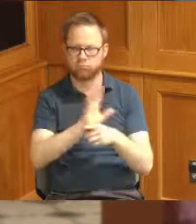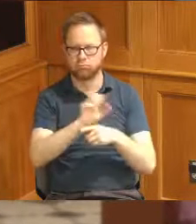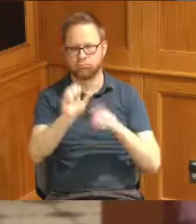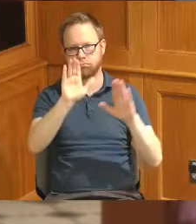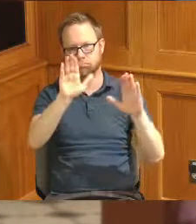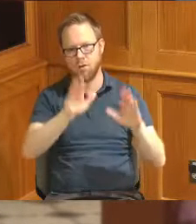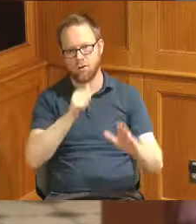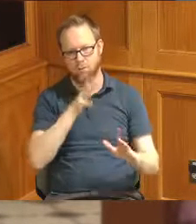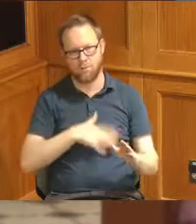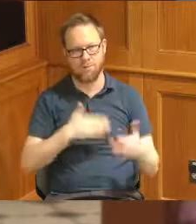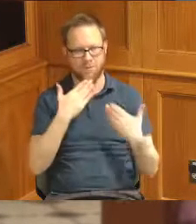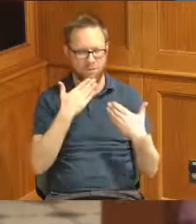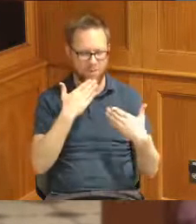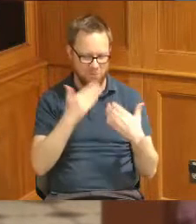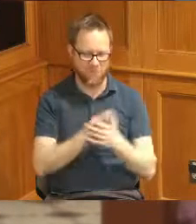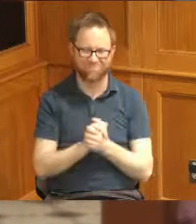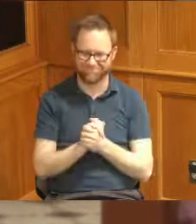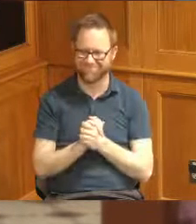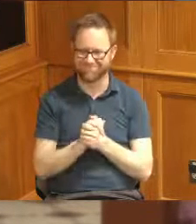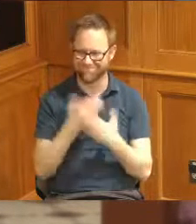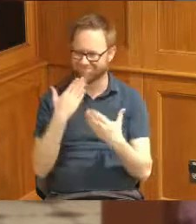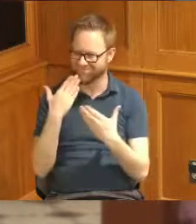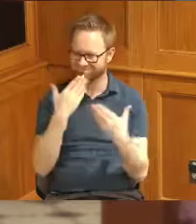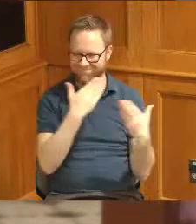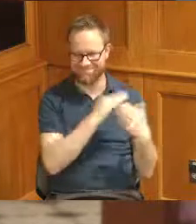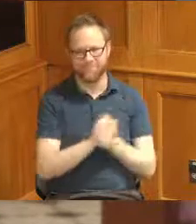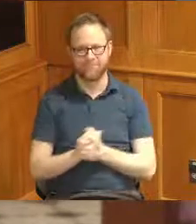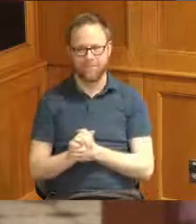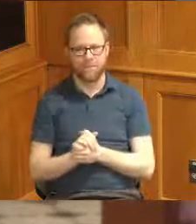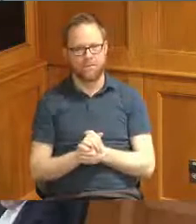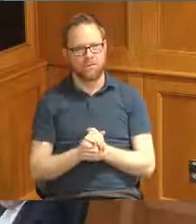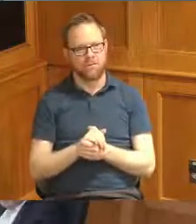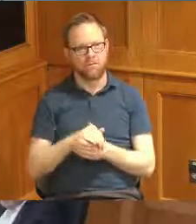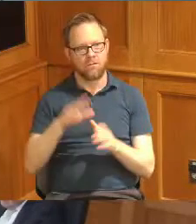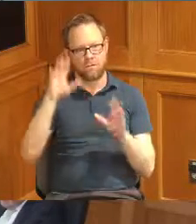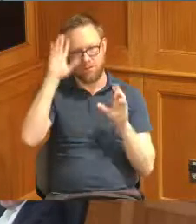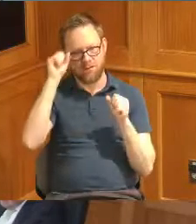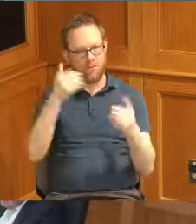great fine for you all so thank you all very very much thank you thank you for those suggestions